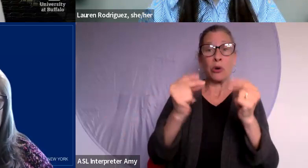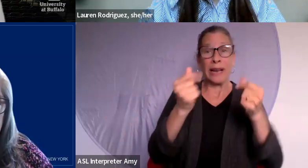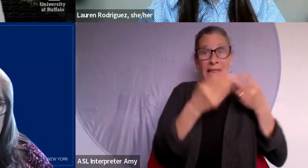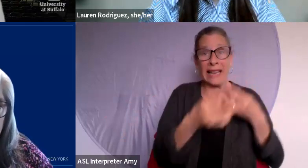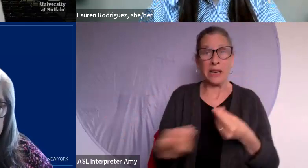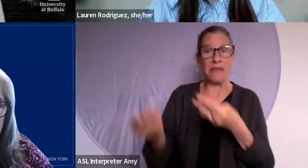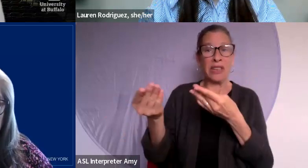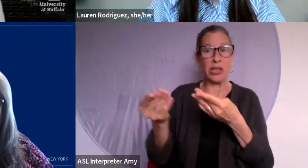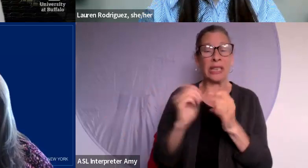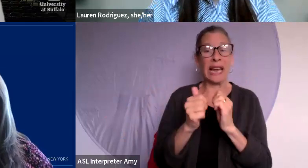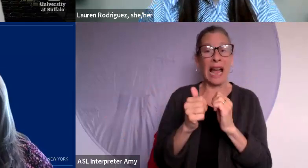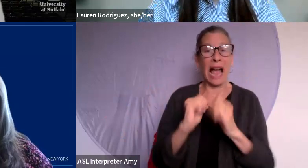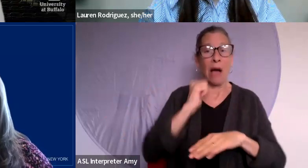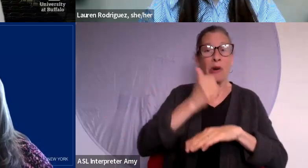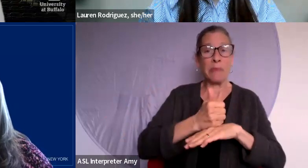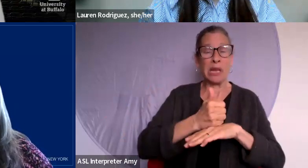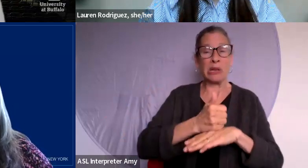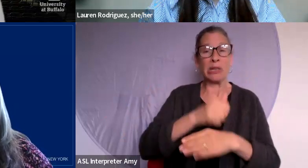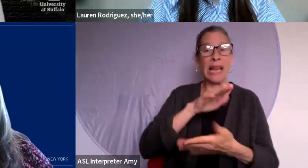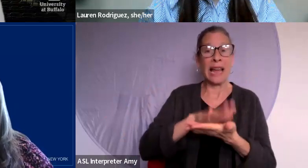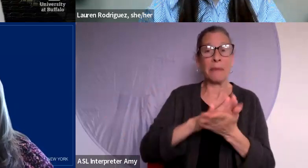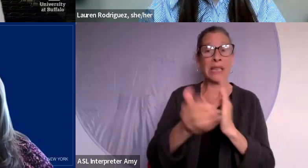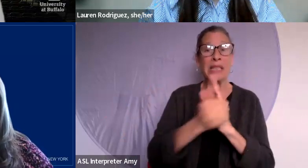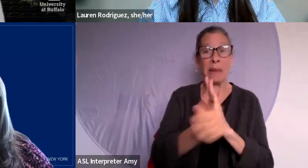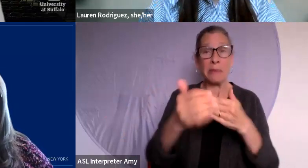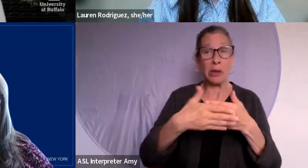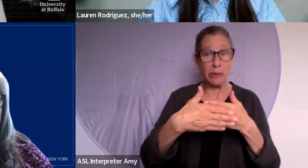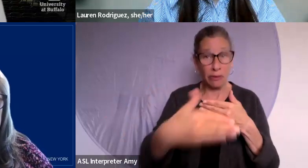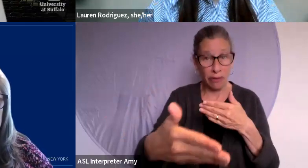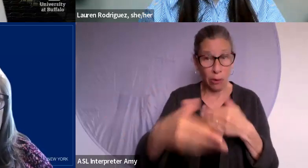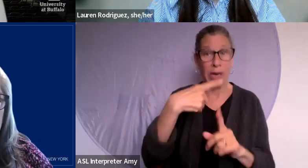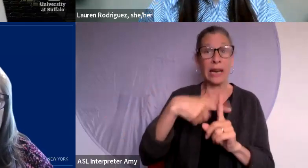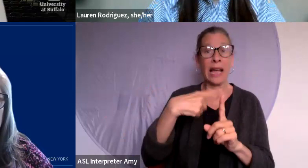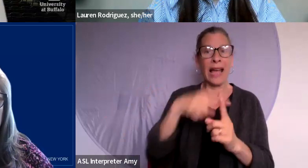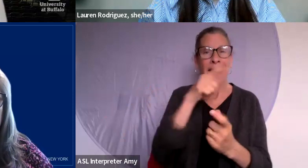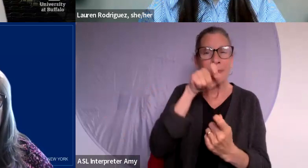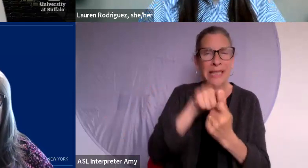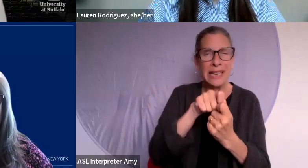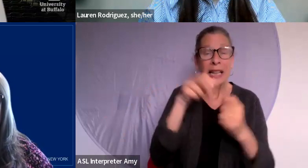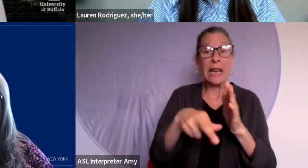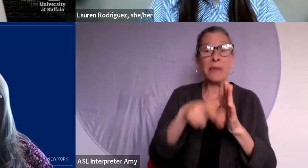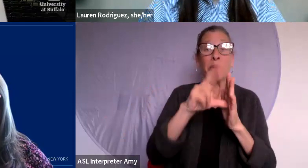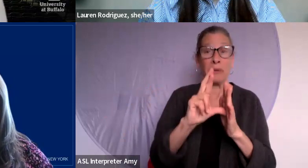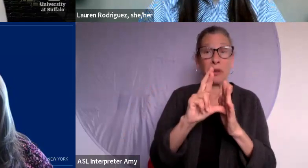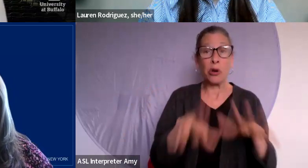build campus capability to do this work going forward. And in particular, if a review had been done somewhere already in the